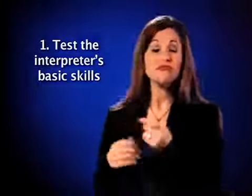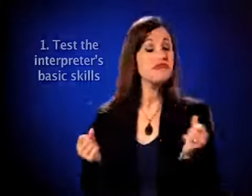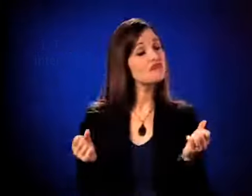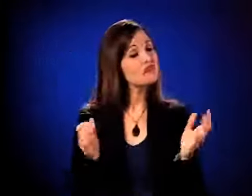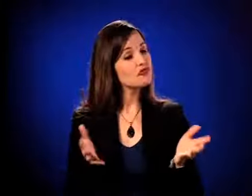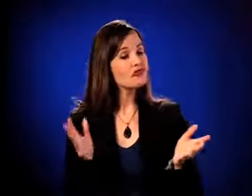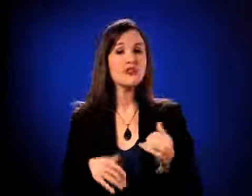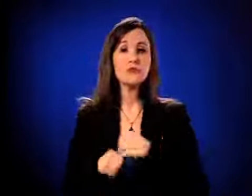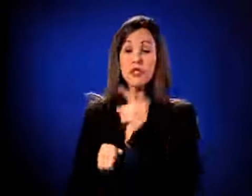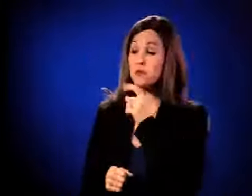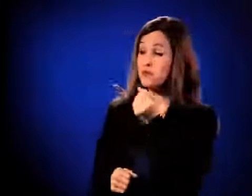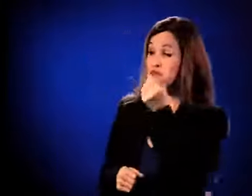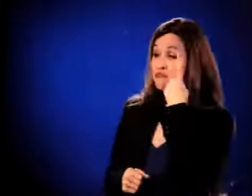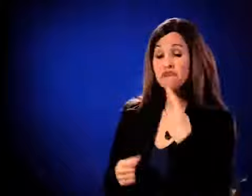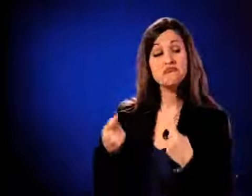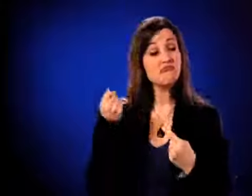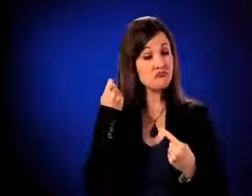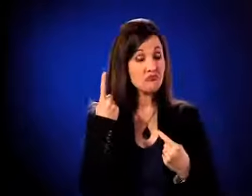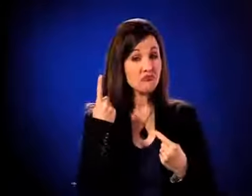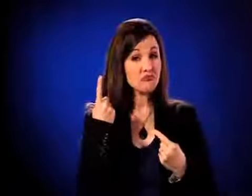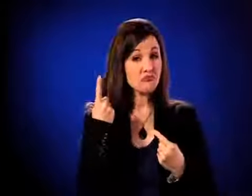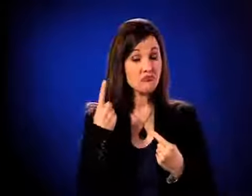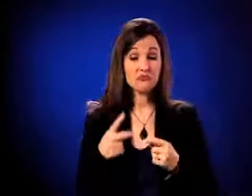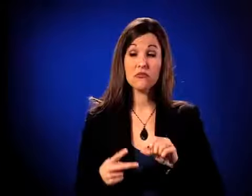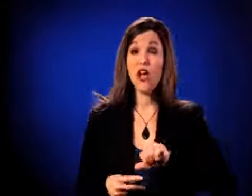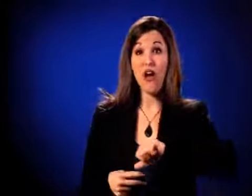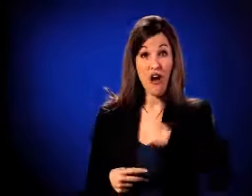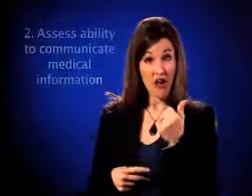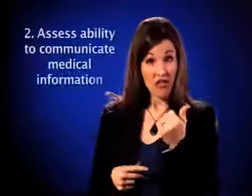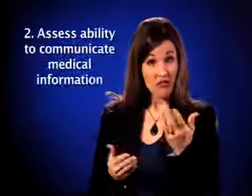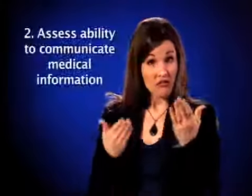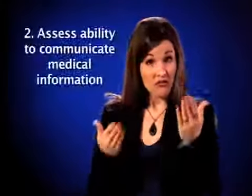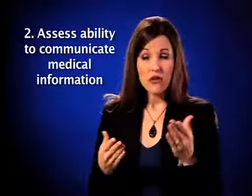understands your signing and that you can understand theirs.